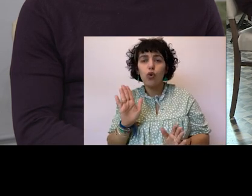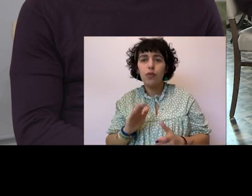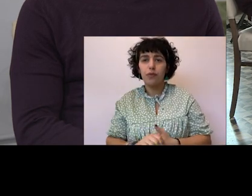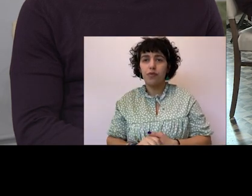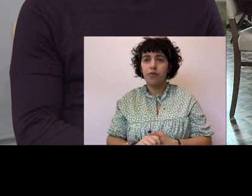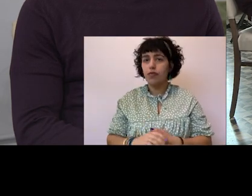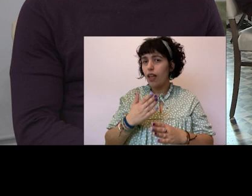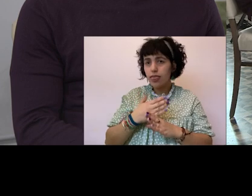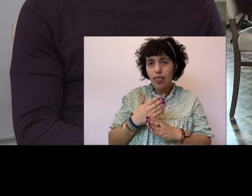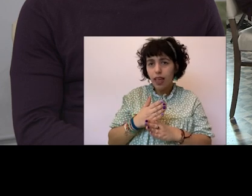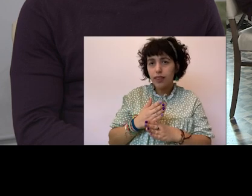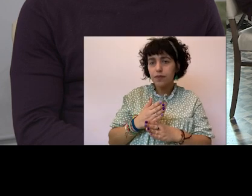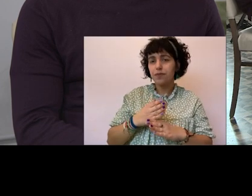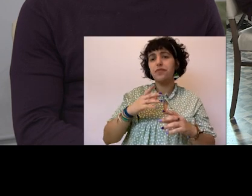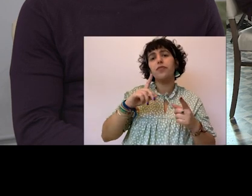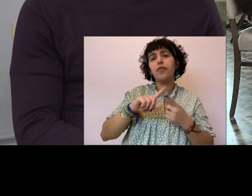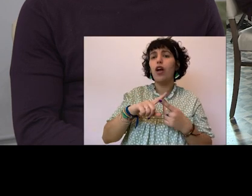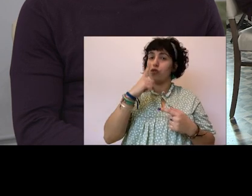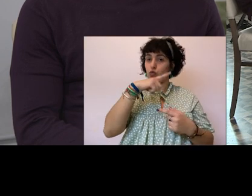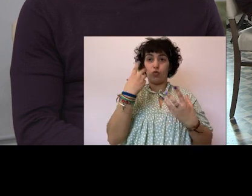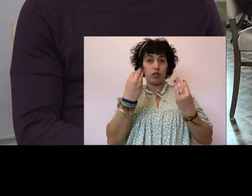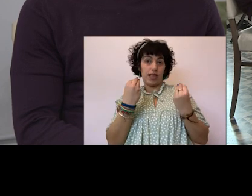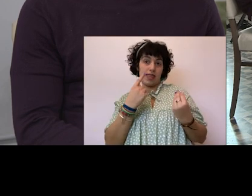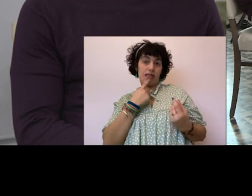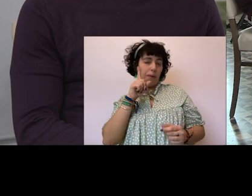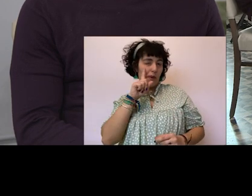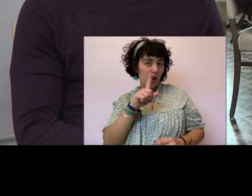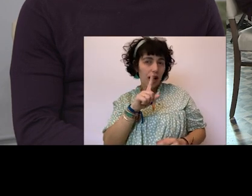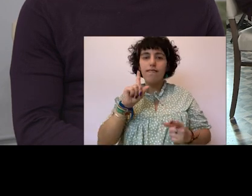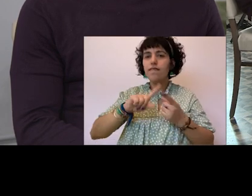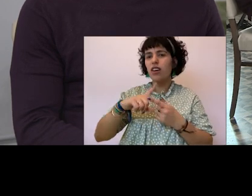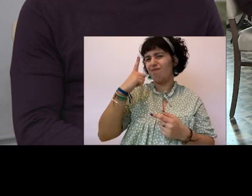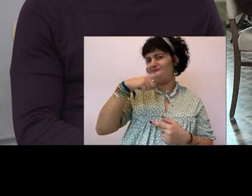Because either they look, catcall you because you are beautiful, or they look because you are ugly,